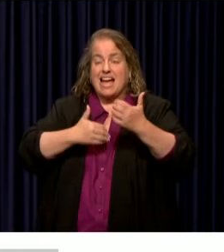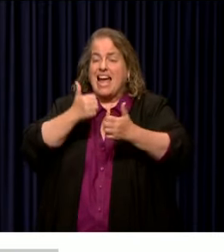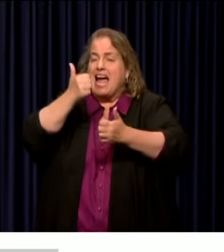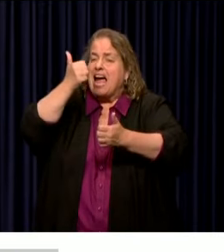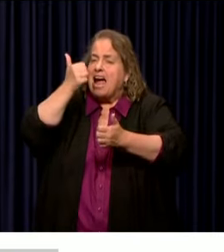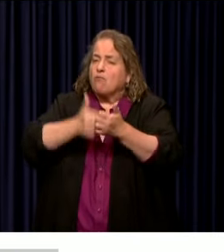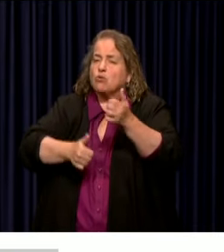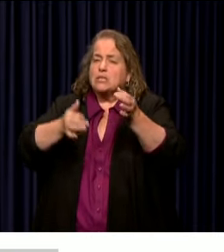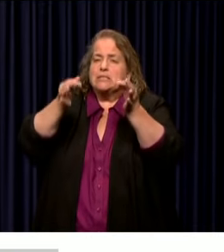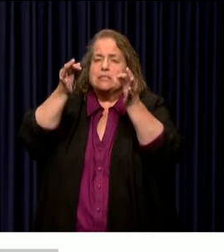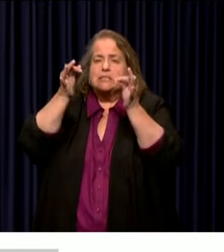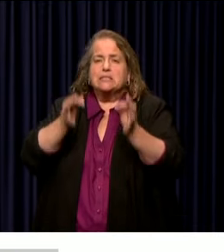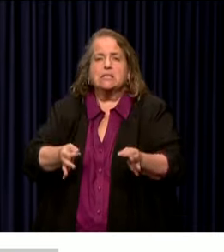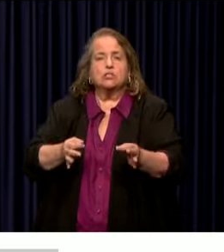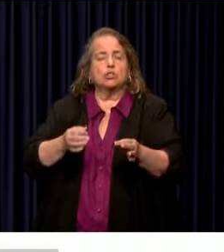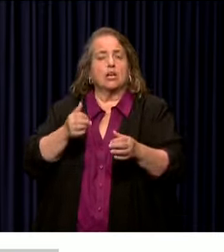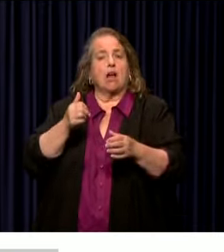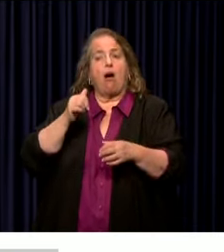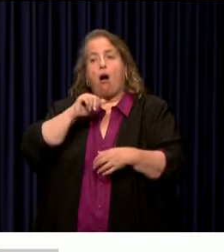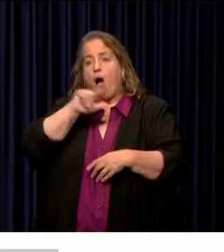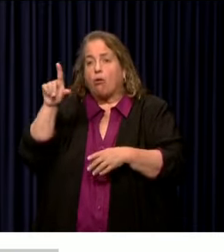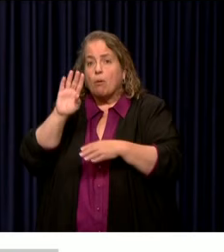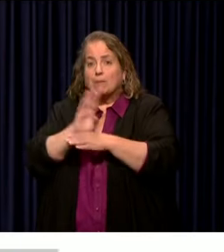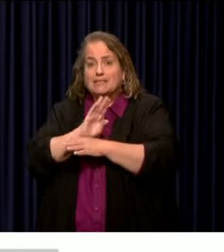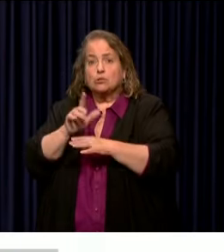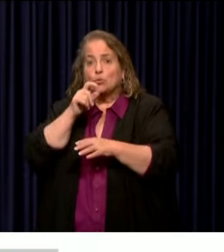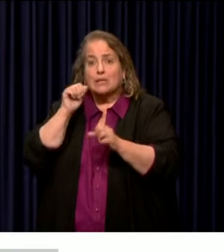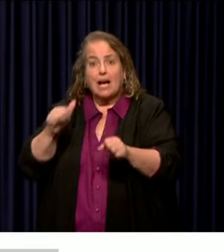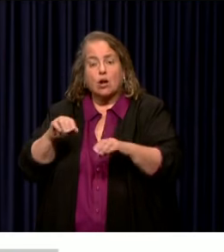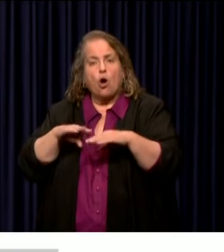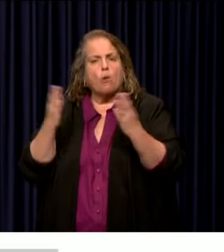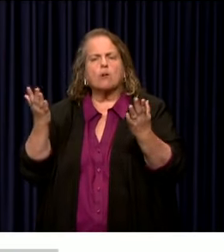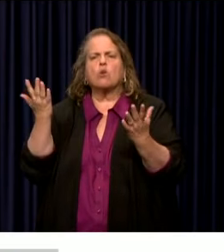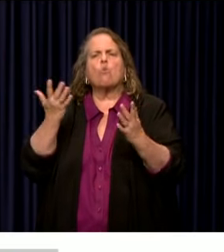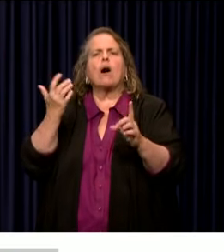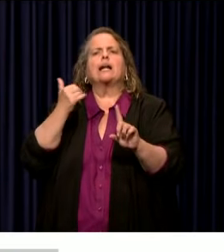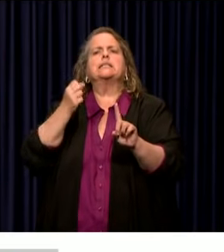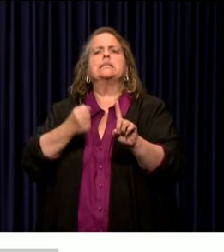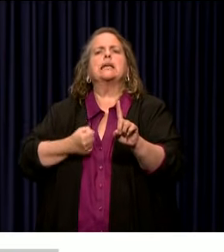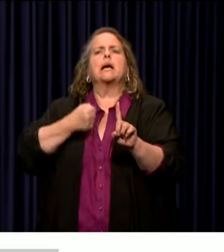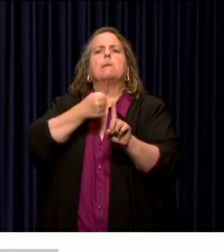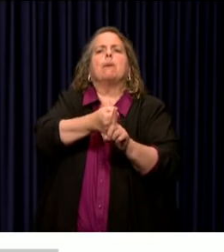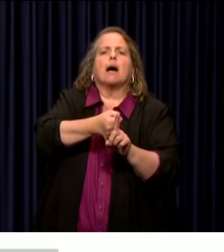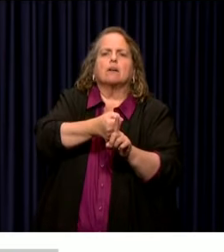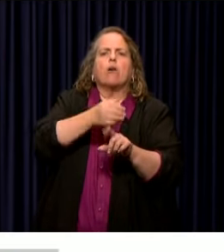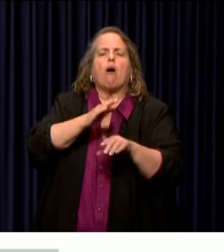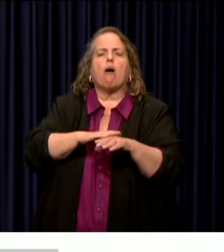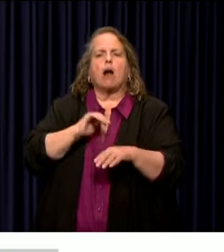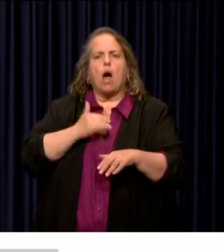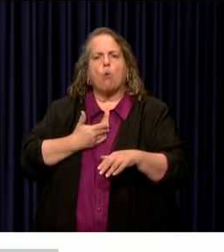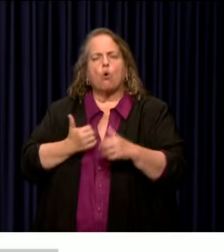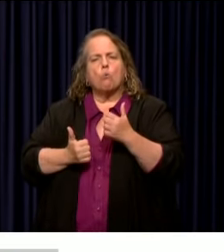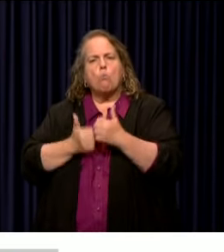TO A PERSON, THEY WANT TO DEVELOP THE PRACTICES AND PROCEDURES GRADUALLY PHASE IN,